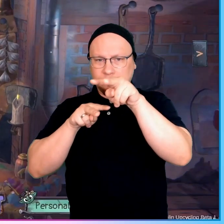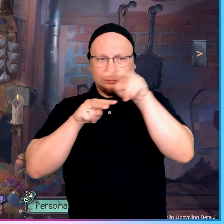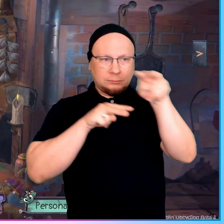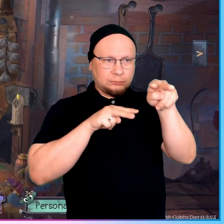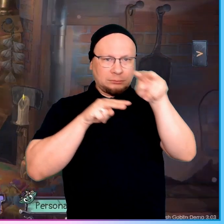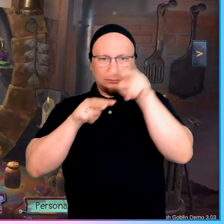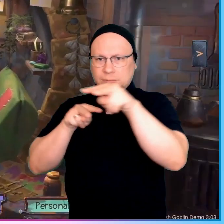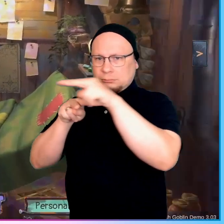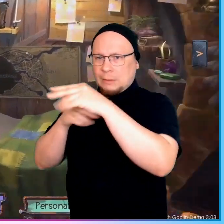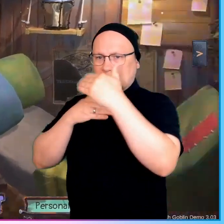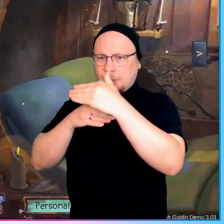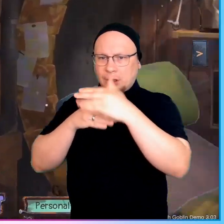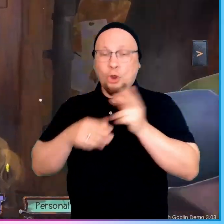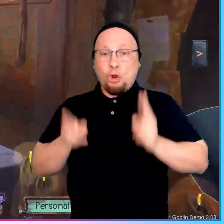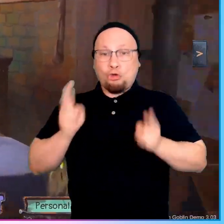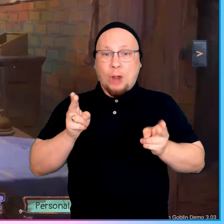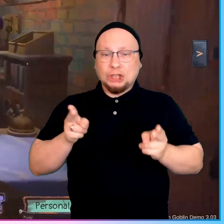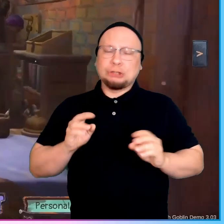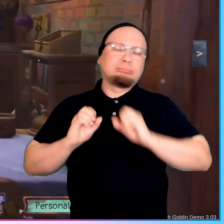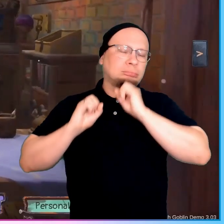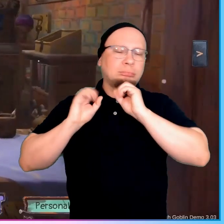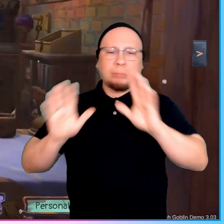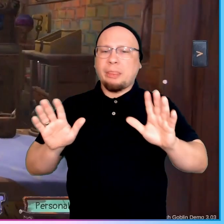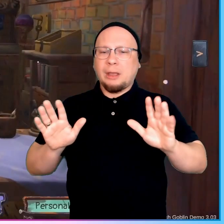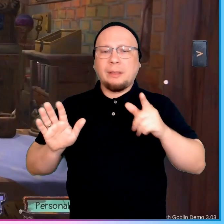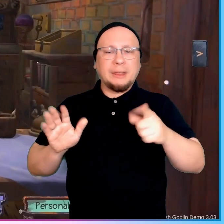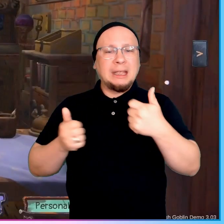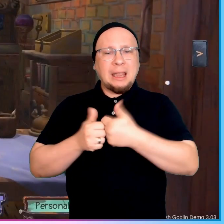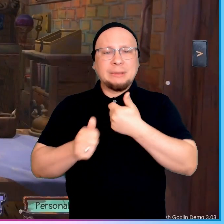This gentle pace is at the core of what it means to be a true Goblin.